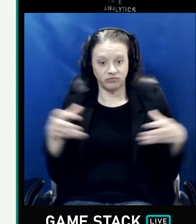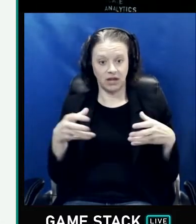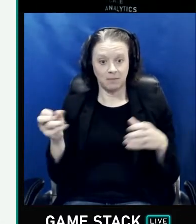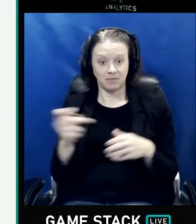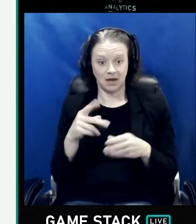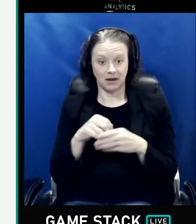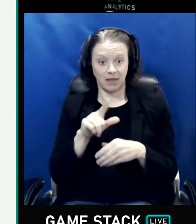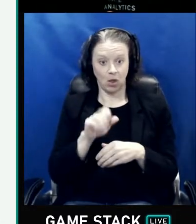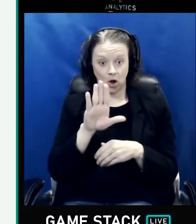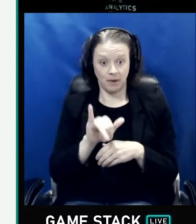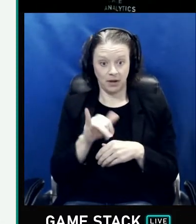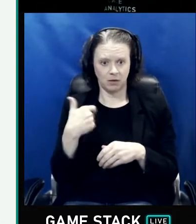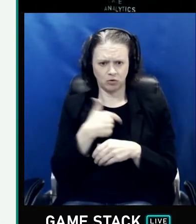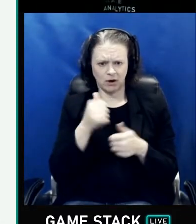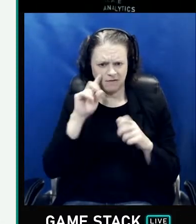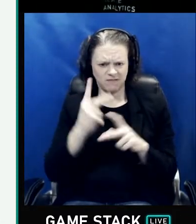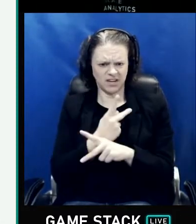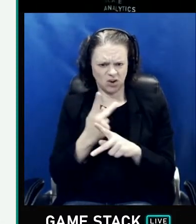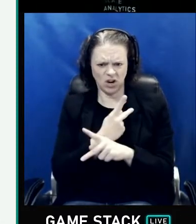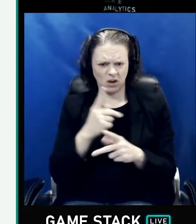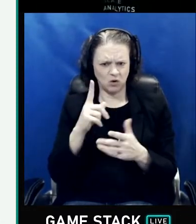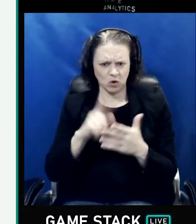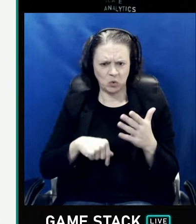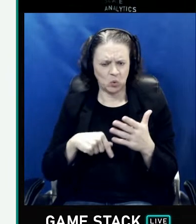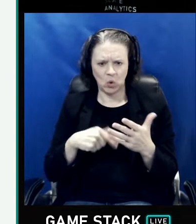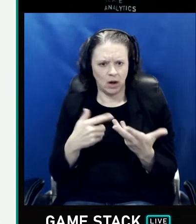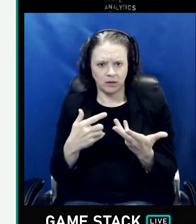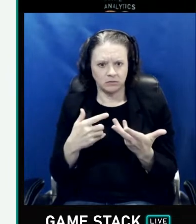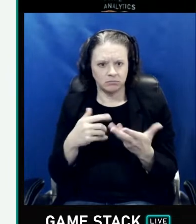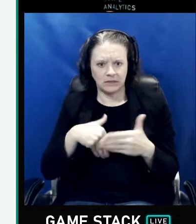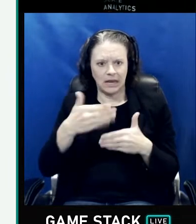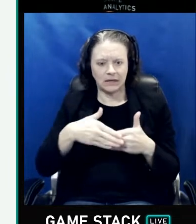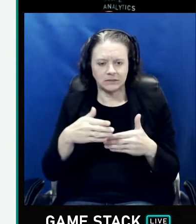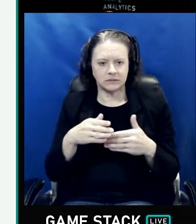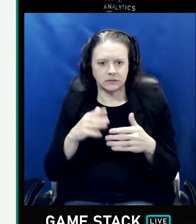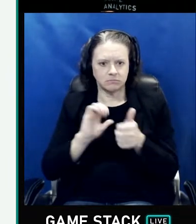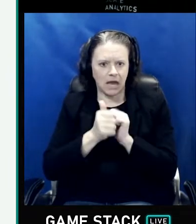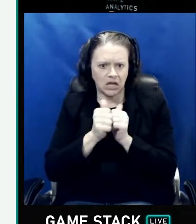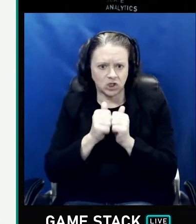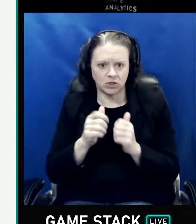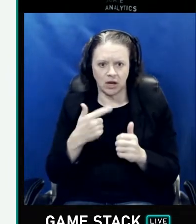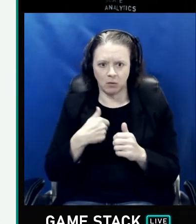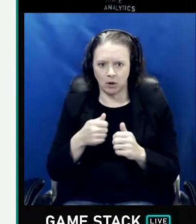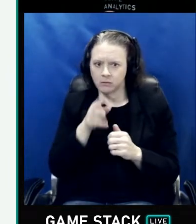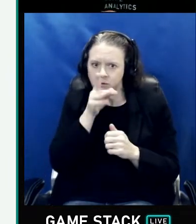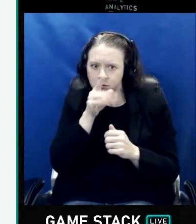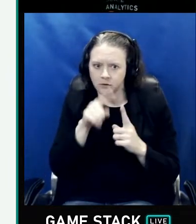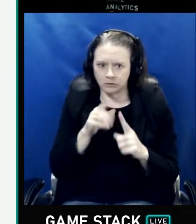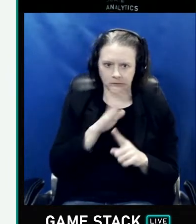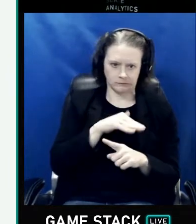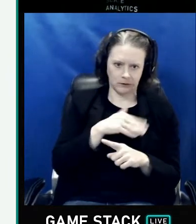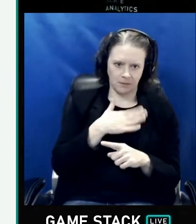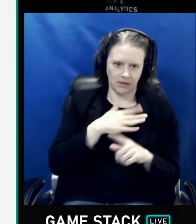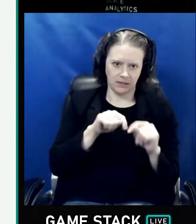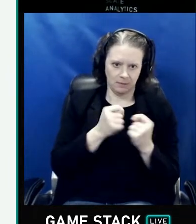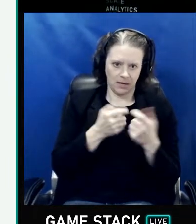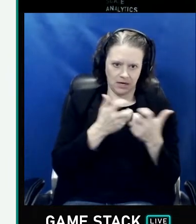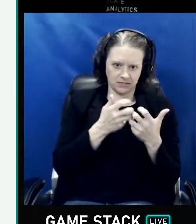and I really like a particular map. I'm going to whisper over to user B, I really want this map. So in that whisper scenario what I would do,